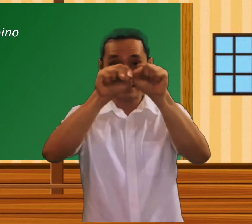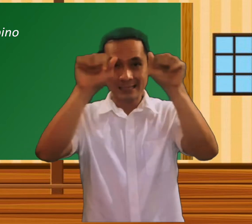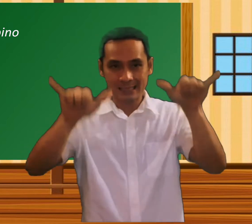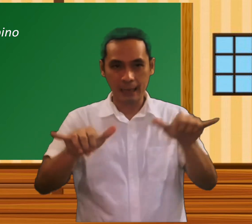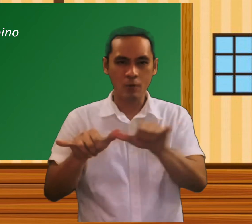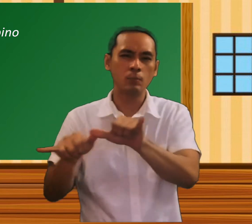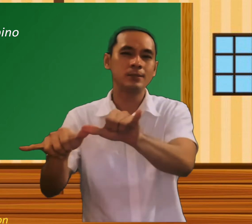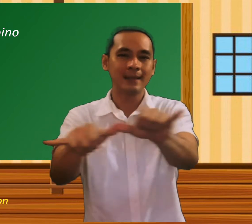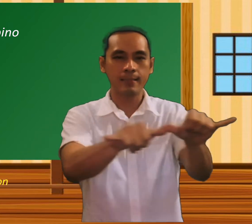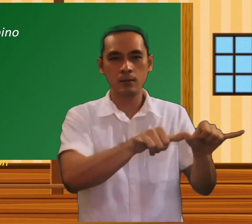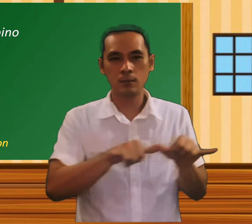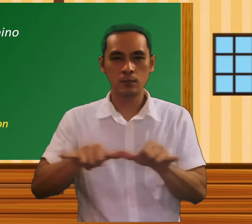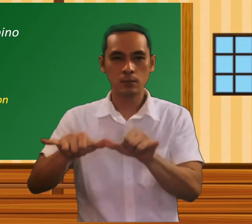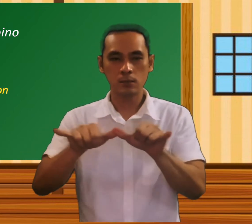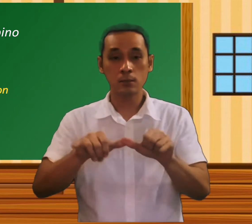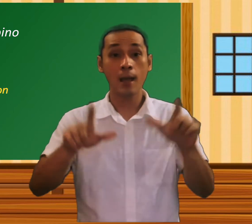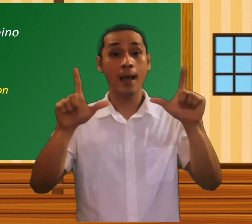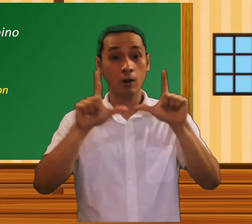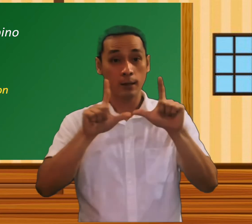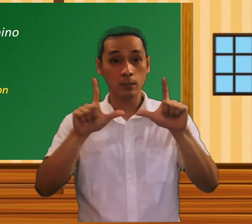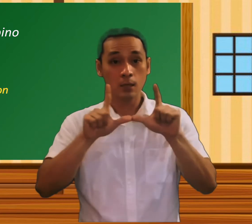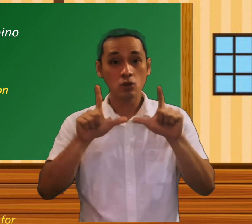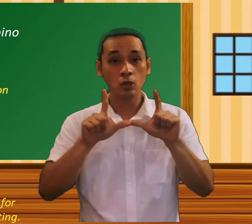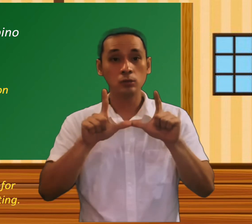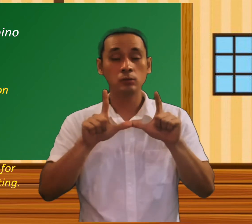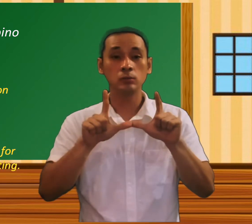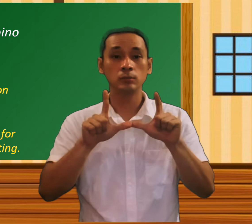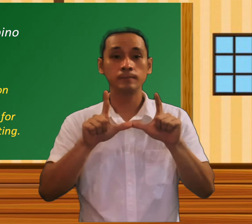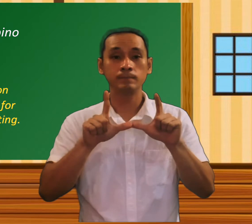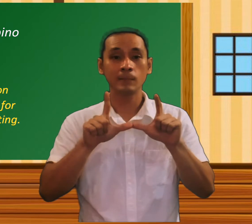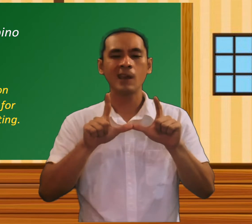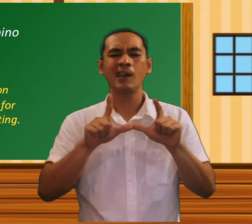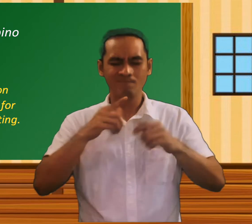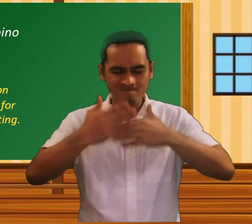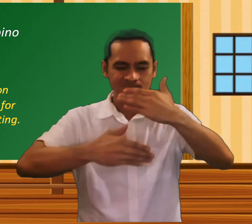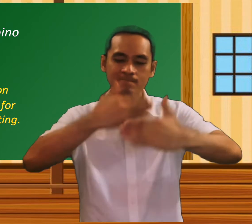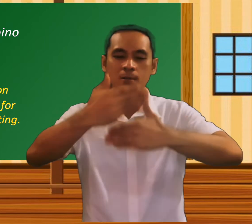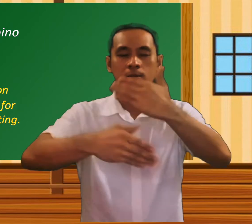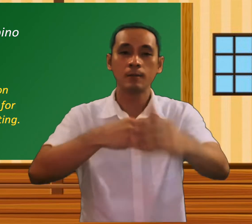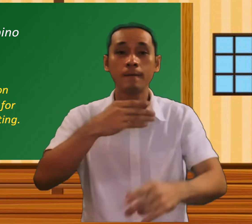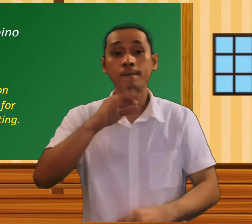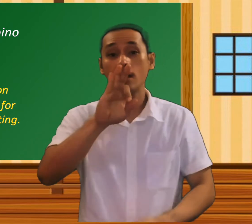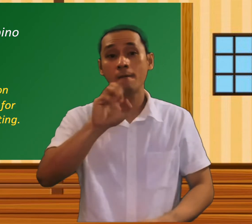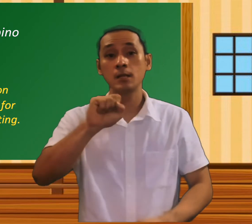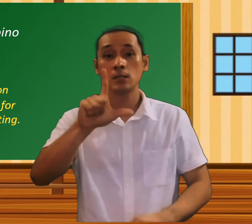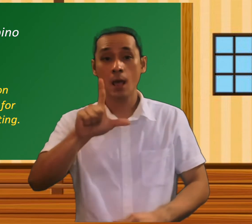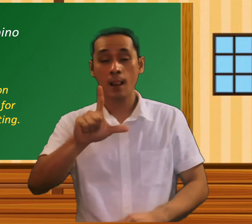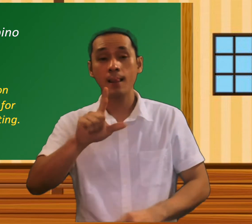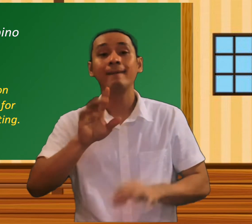of standards accreditations and procedures for fsl interpreting